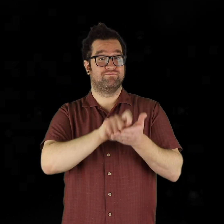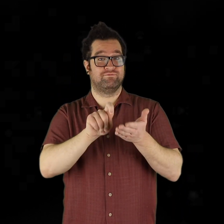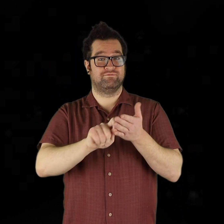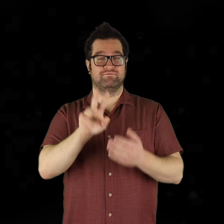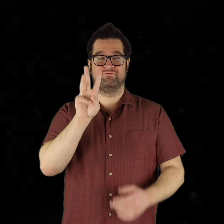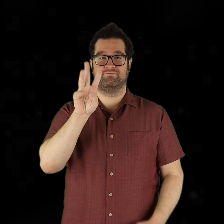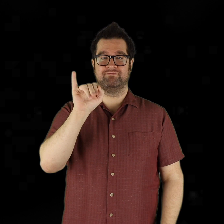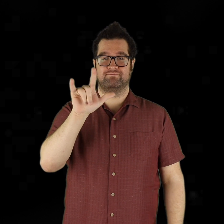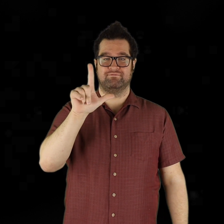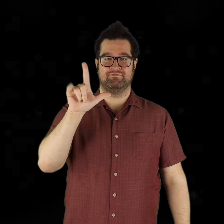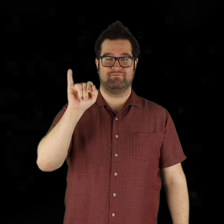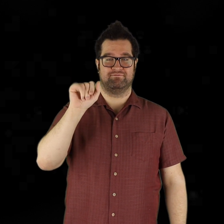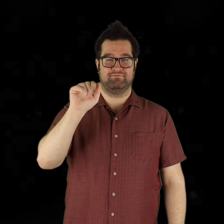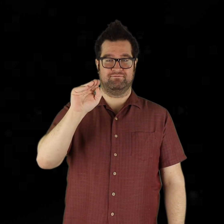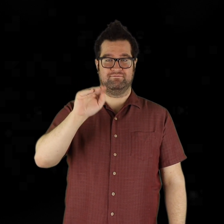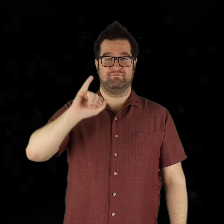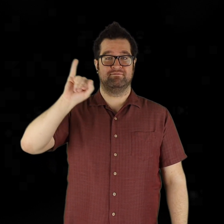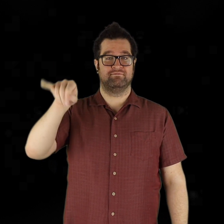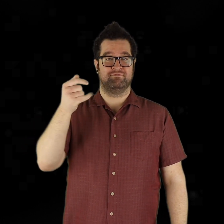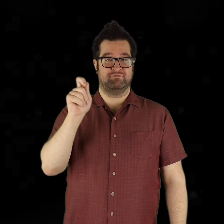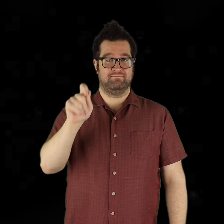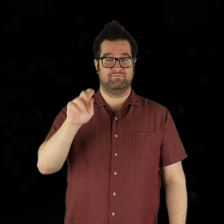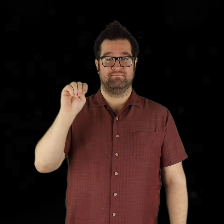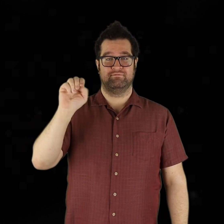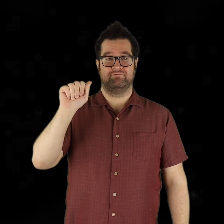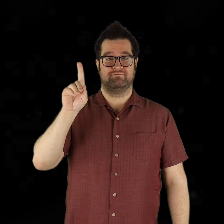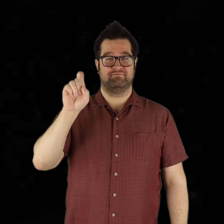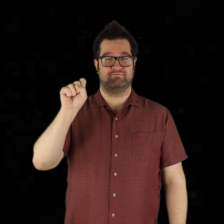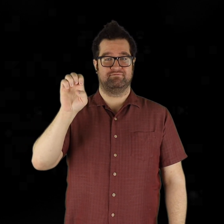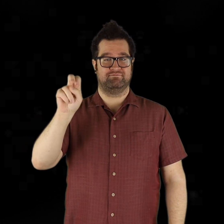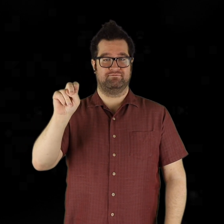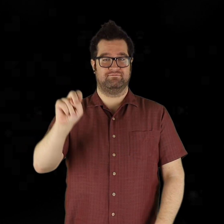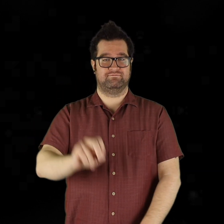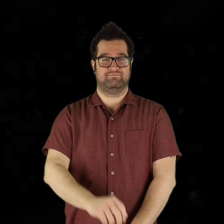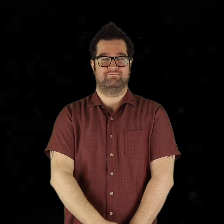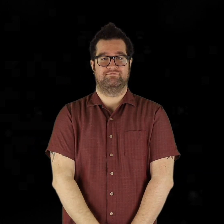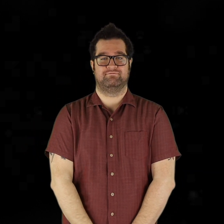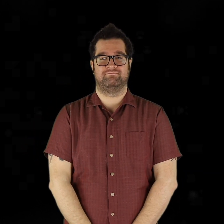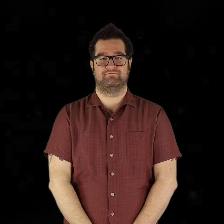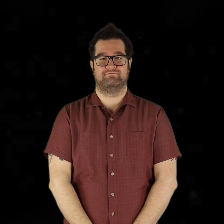This was written by William J. Madsen.